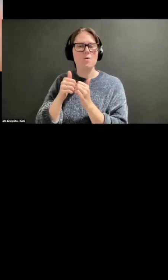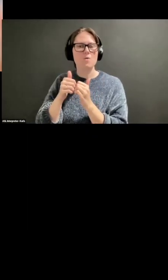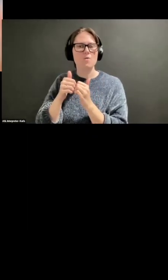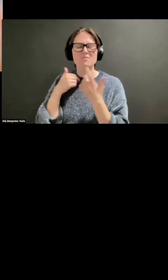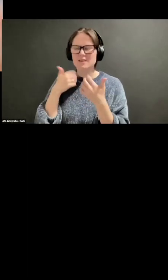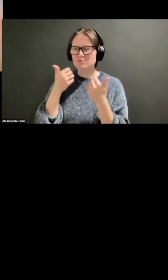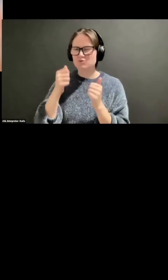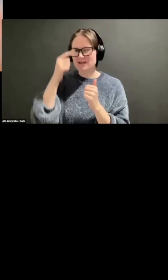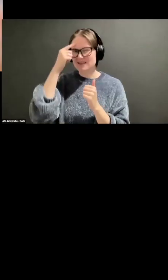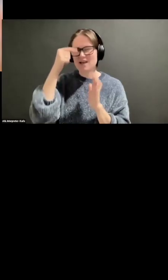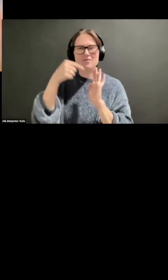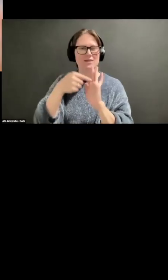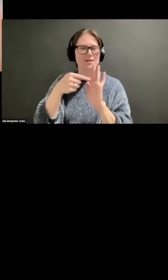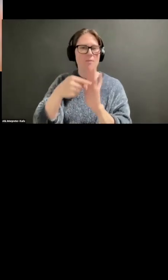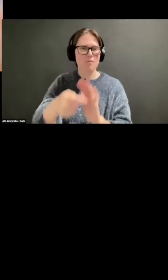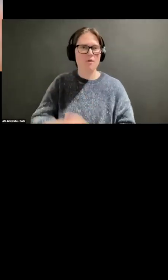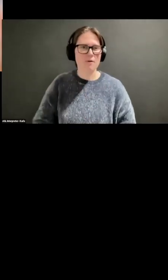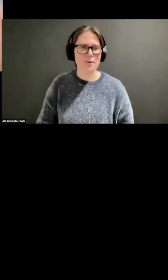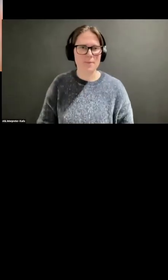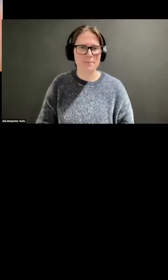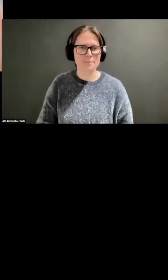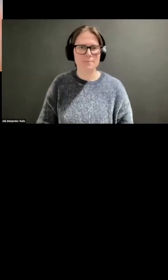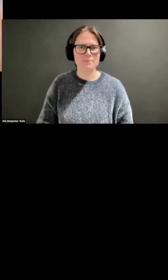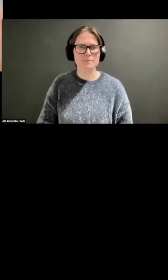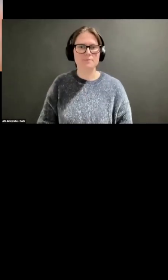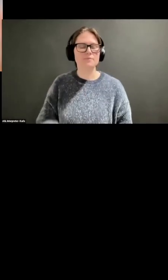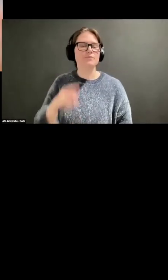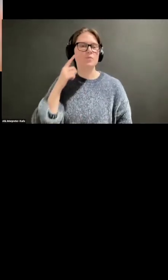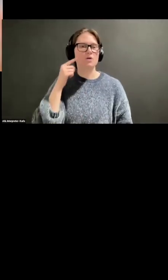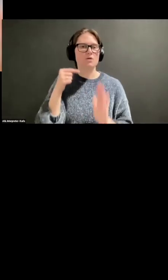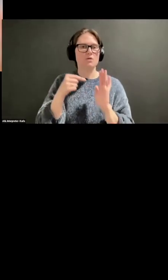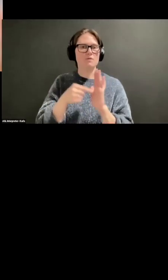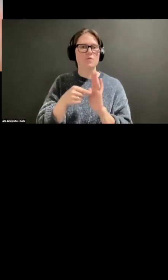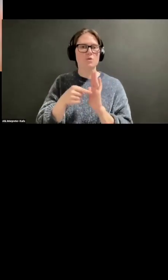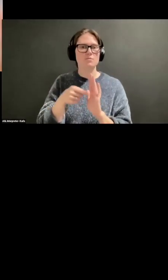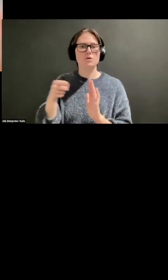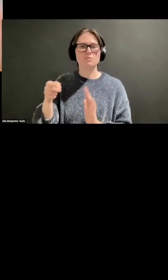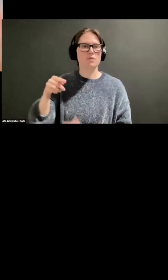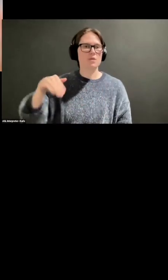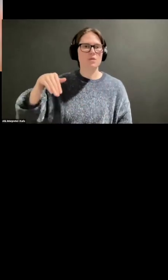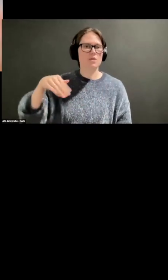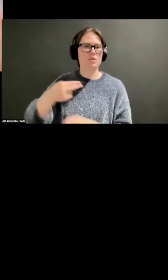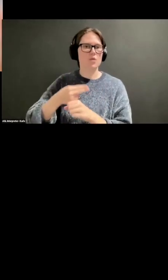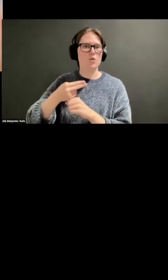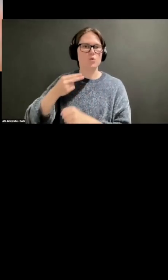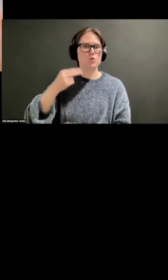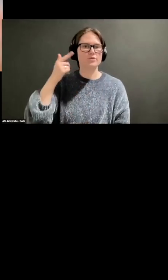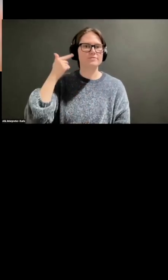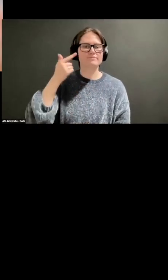like an example of for instance he didn't know how to, he had never used a hair dryer like a handheld hair